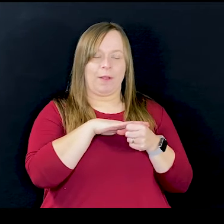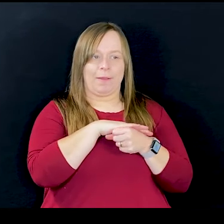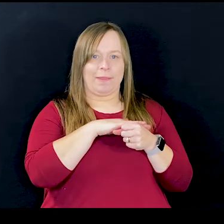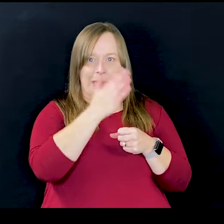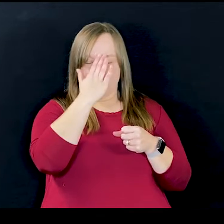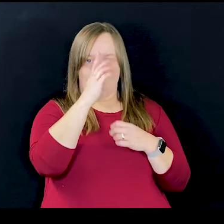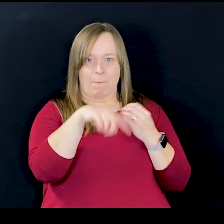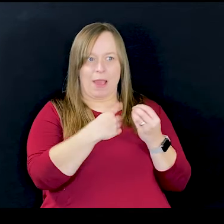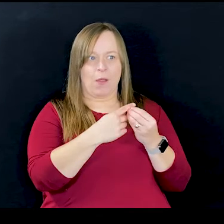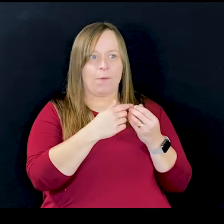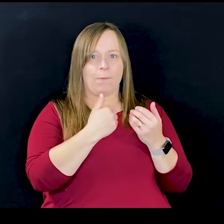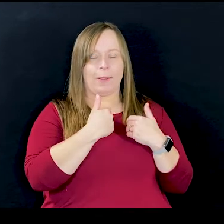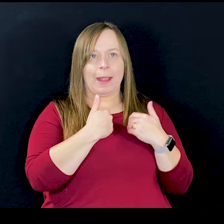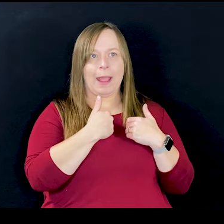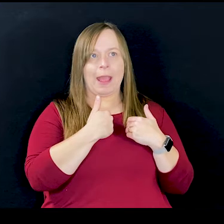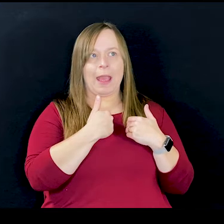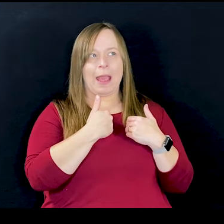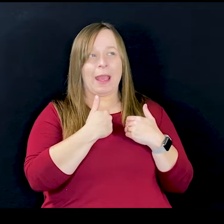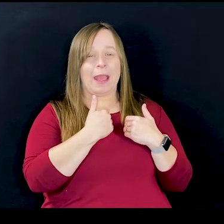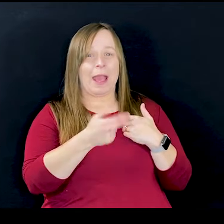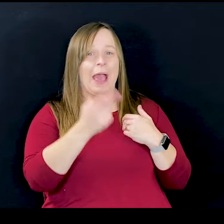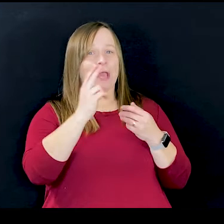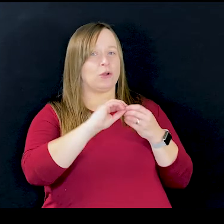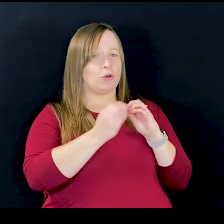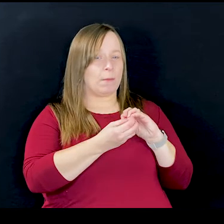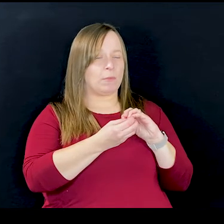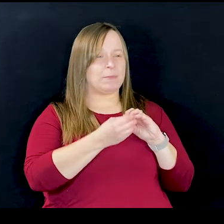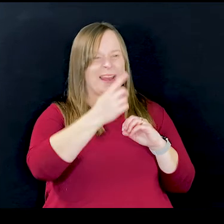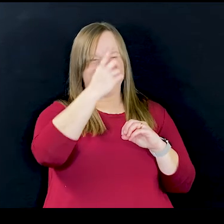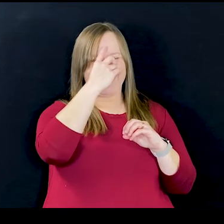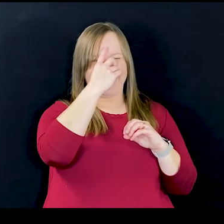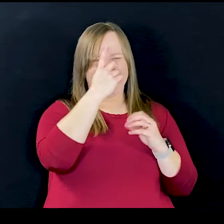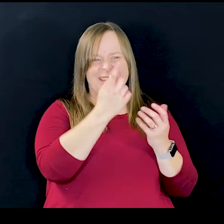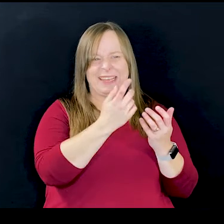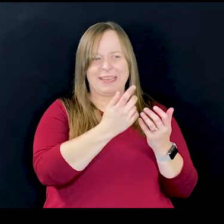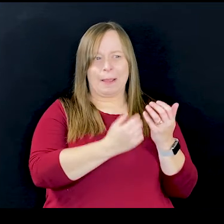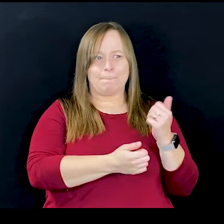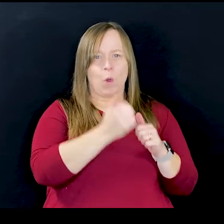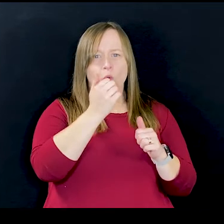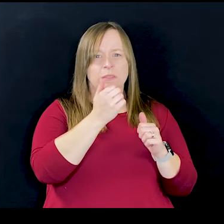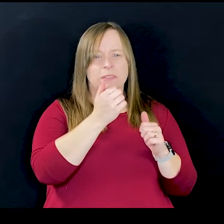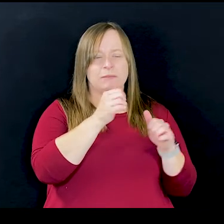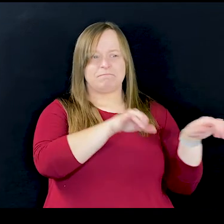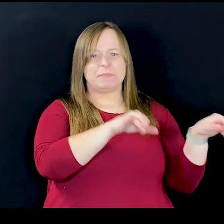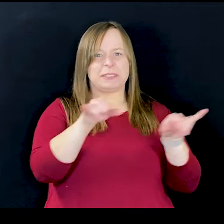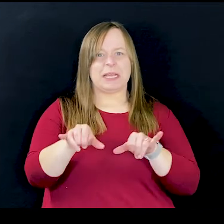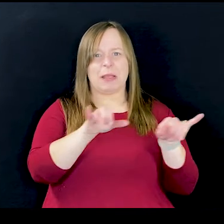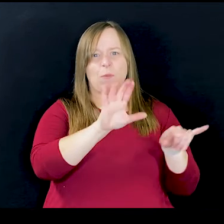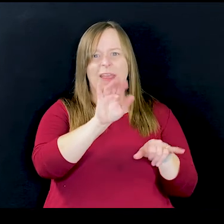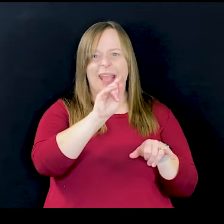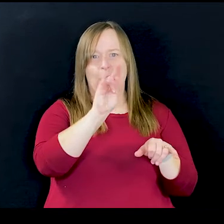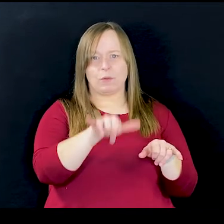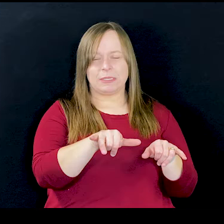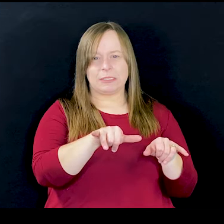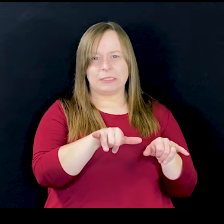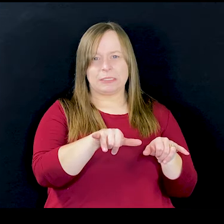here, we did have somewhat higher numbers, but I think they were mostly in line with the counties in which